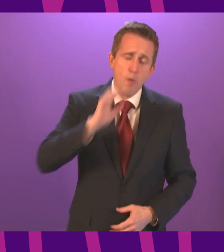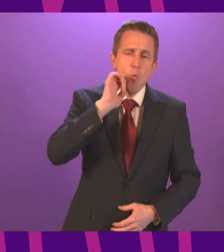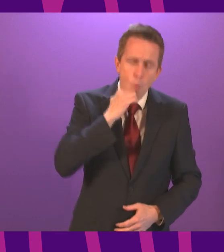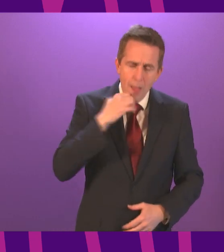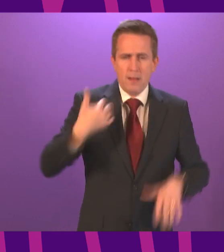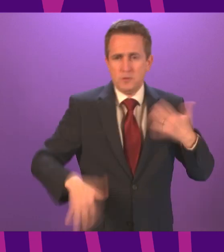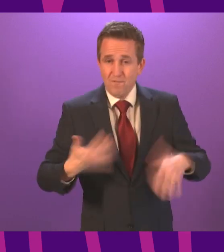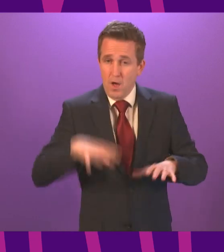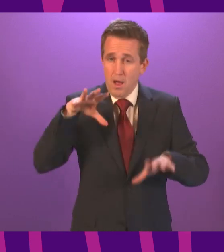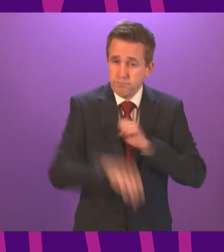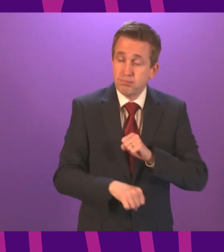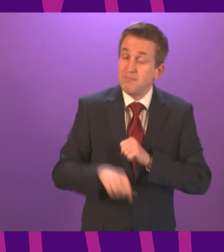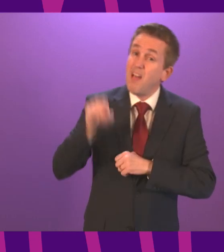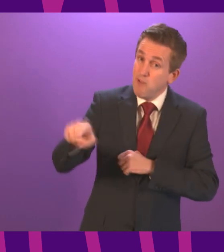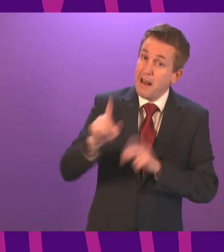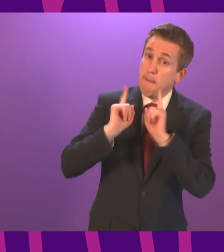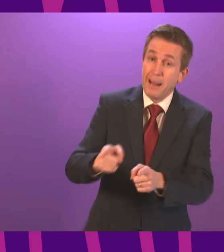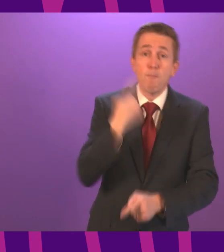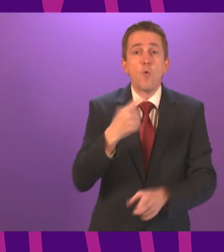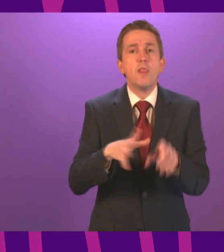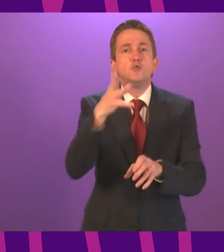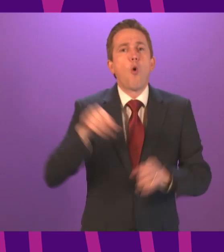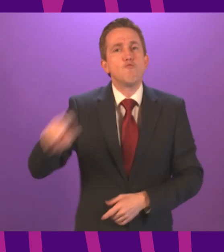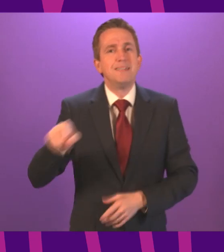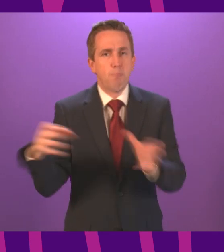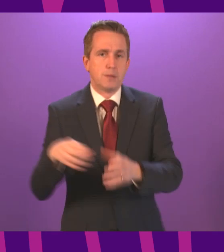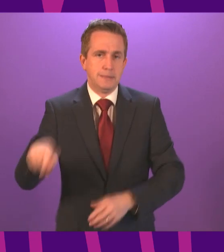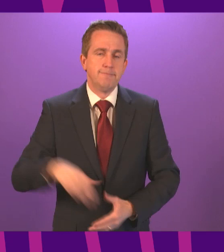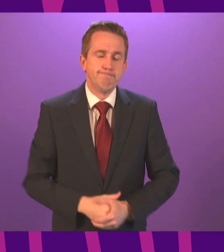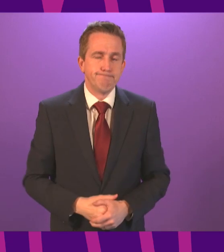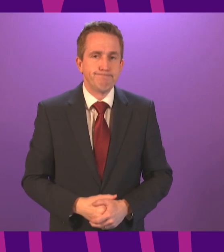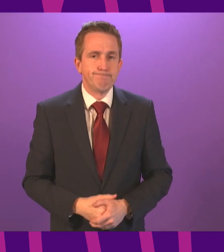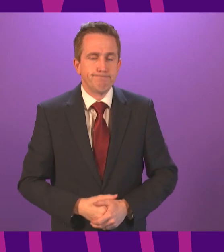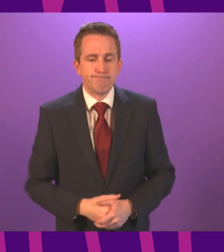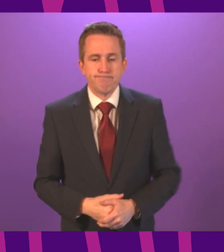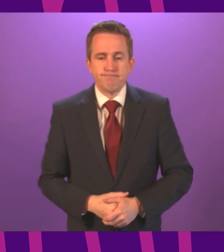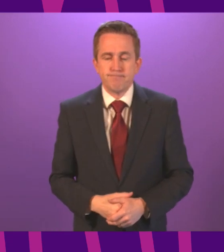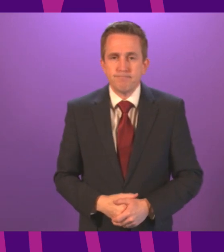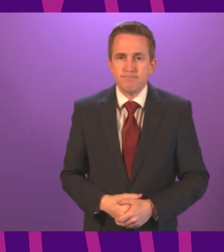7. Pauline McNeill (Glasgow) (Lab): To ask the First Minister what the Scottish